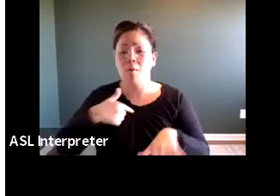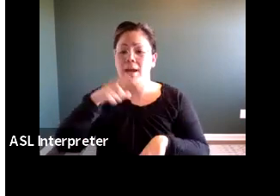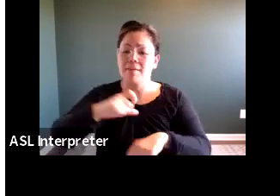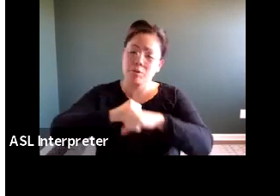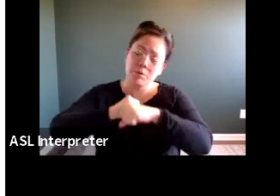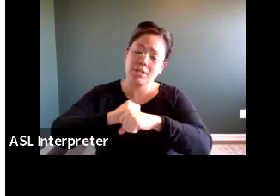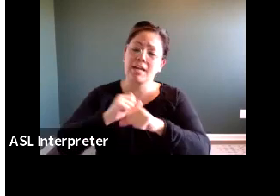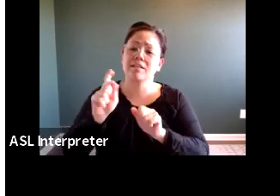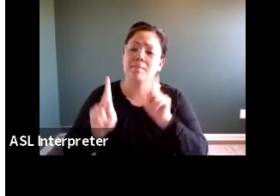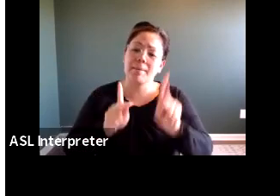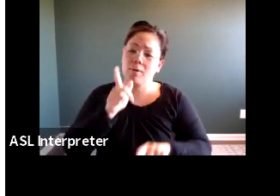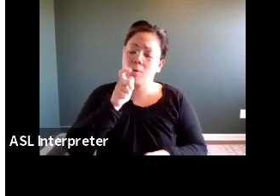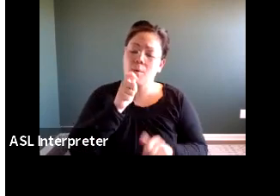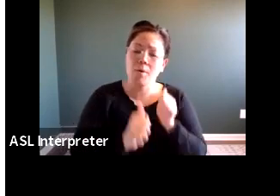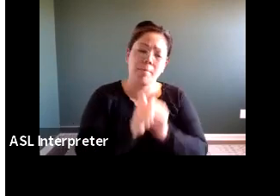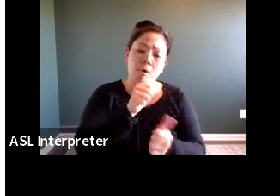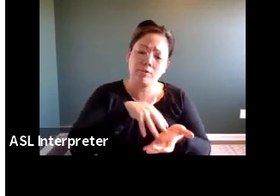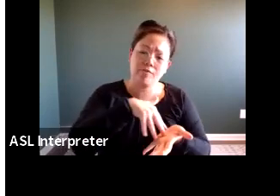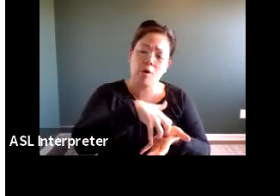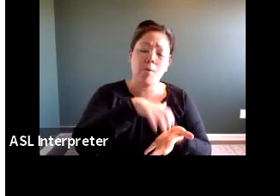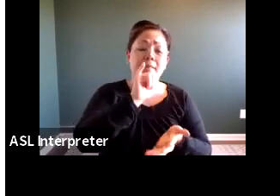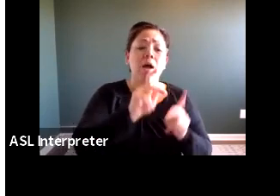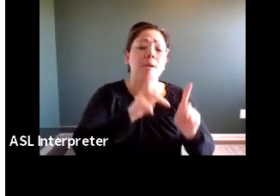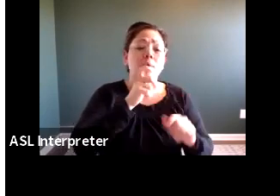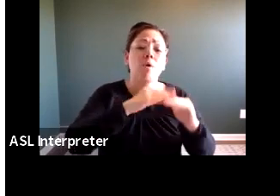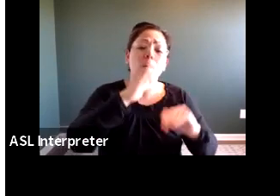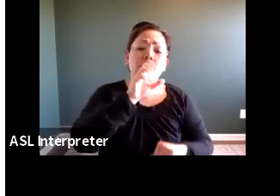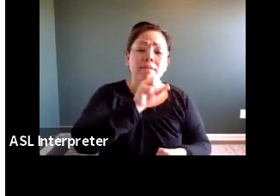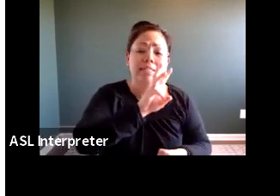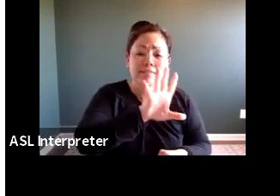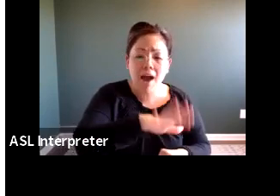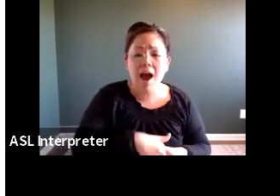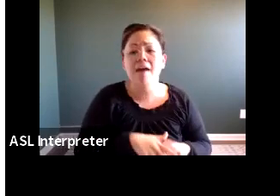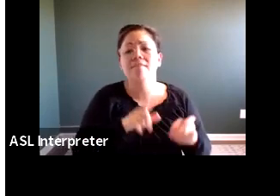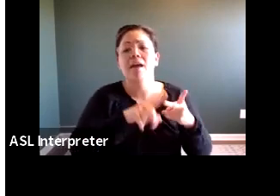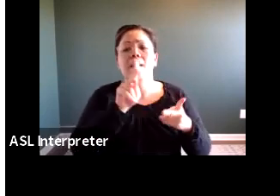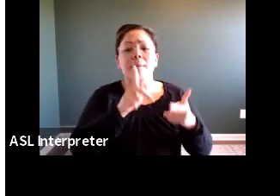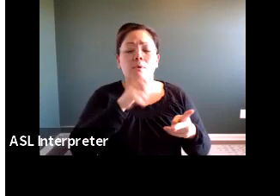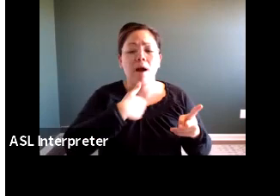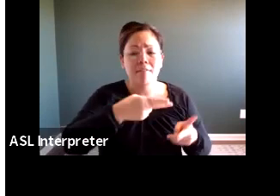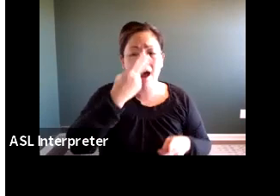at the people who are the most vulnerable. So those are people older than 65 and people with known high risk medical conditions